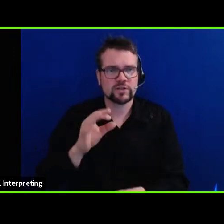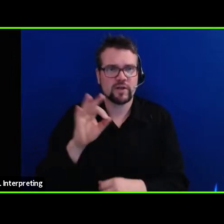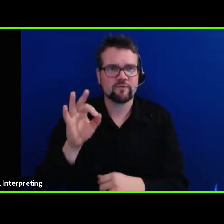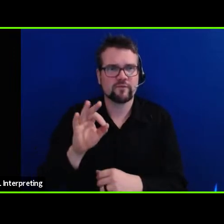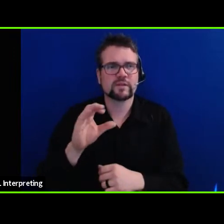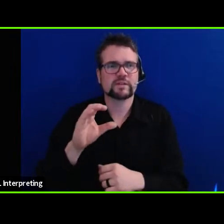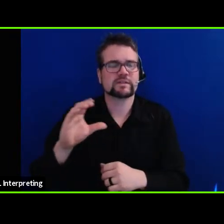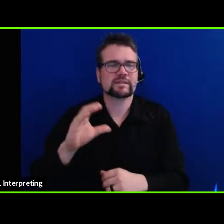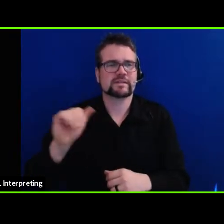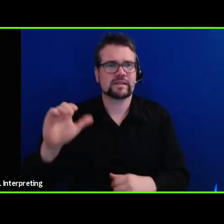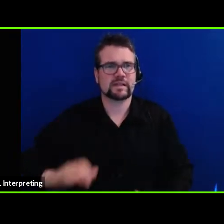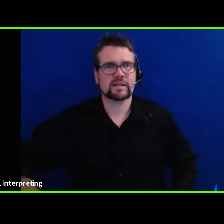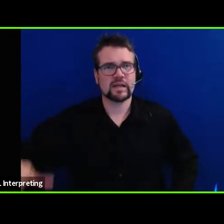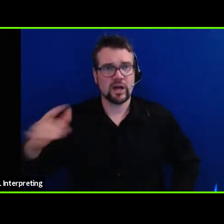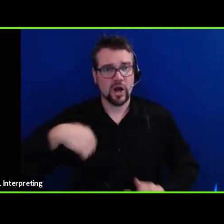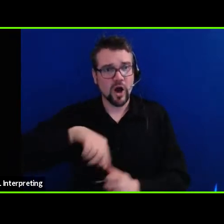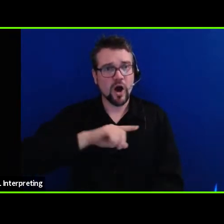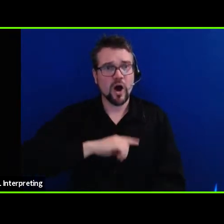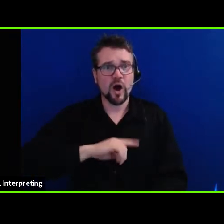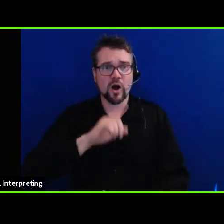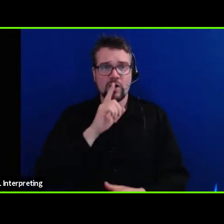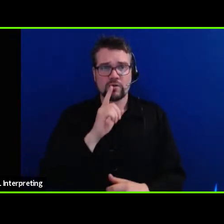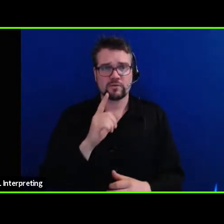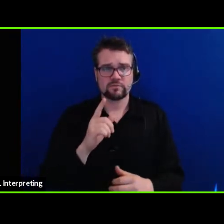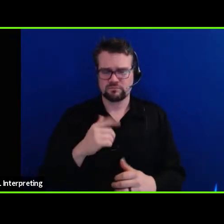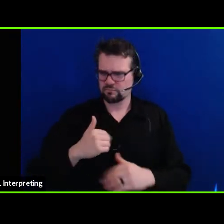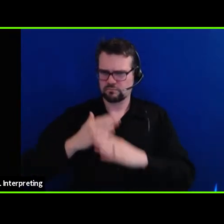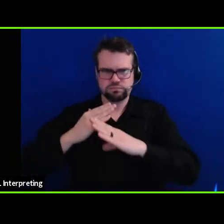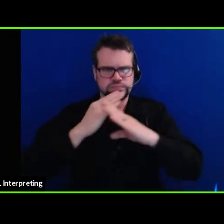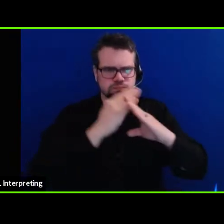EVALUATE OUR BUILT ENVIRONMENT. THESE PROFESSIONALS RATE THE